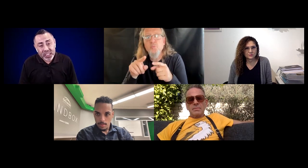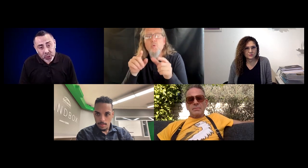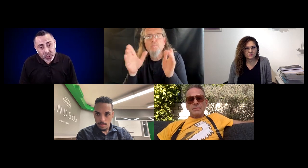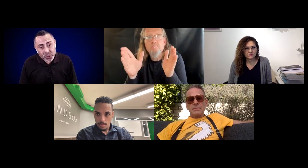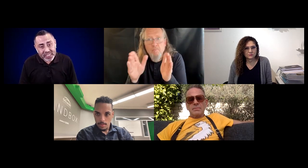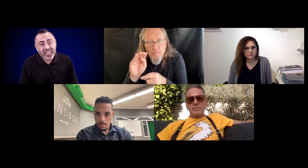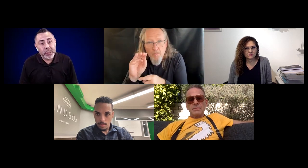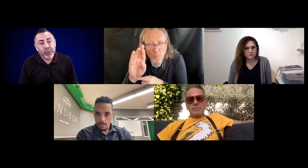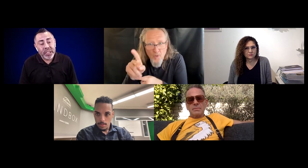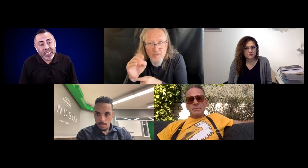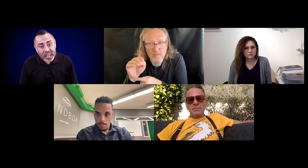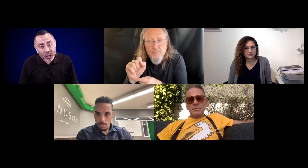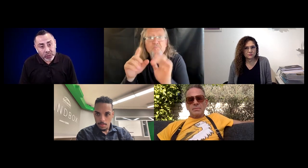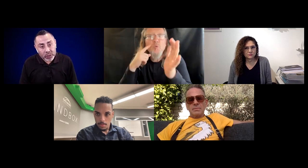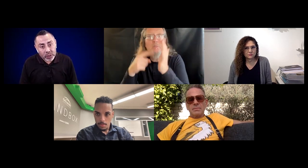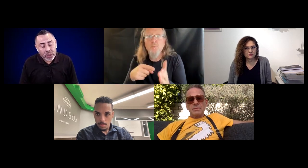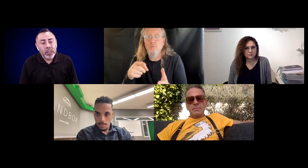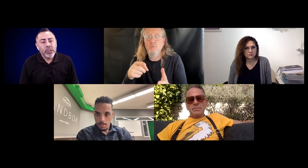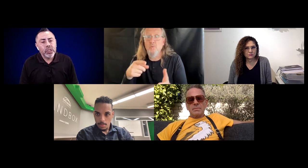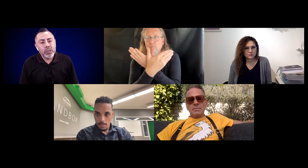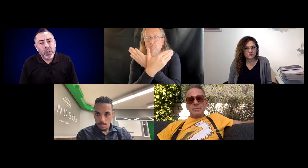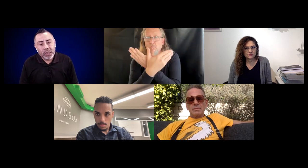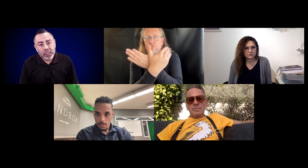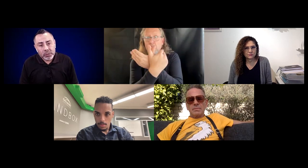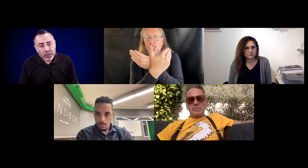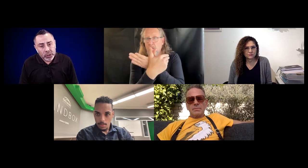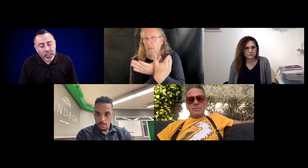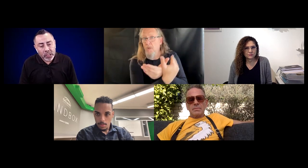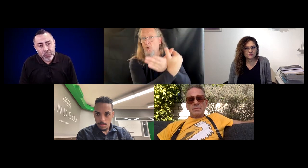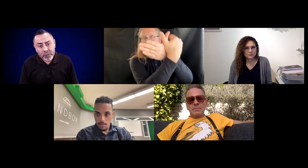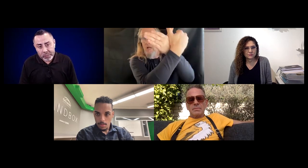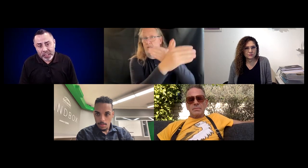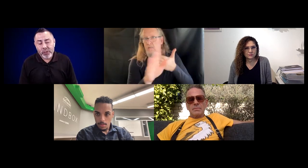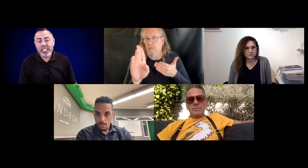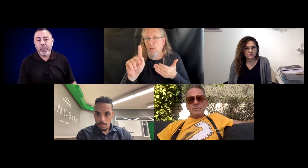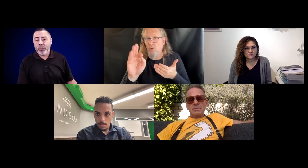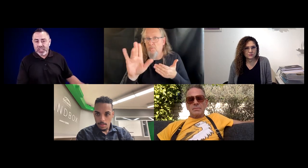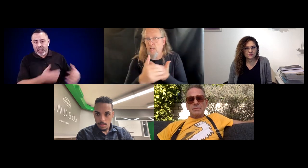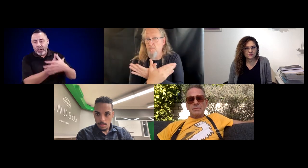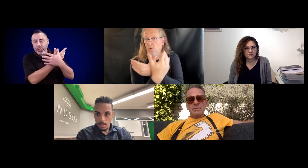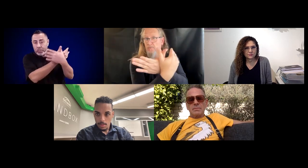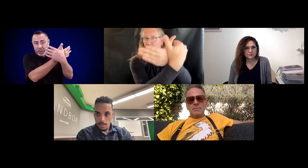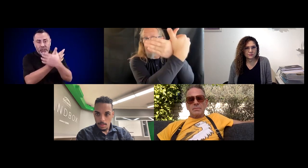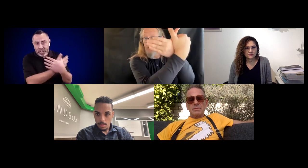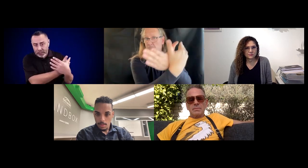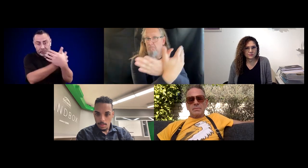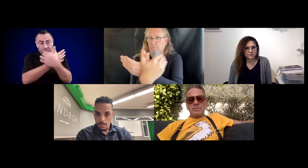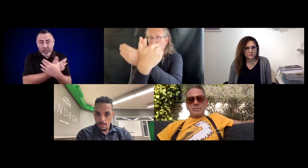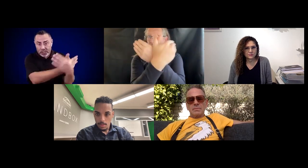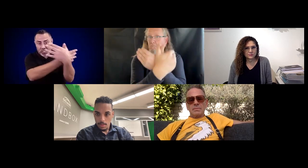What they do is they break down to the smallest unit of Morpheme, like, for example, this sign right here, butterfly.